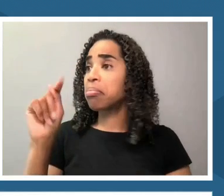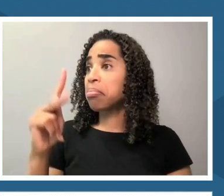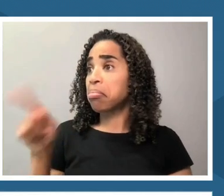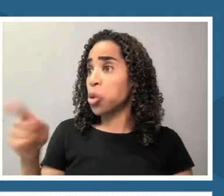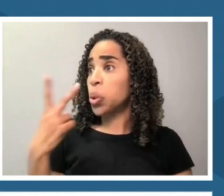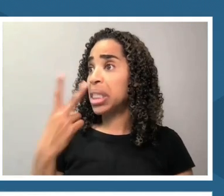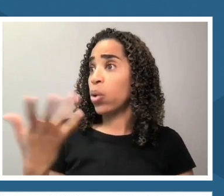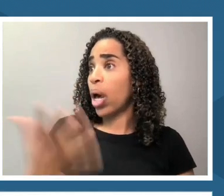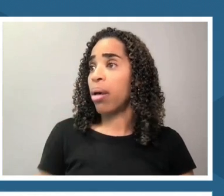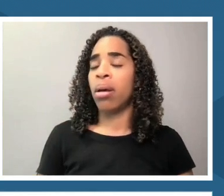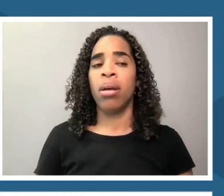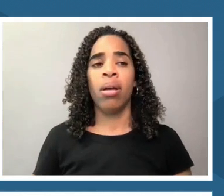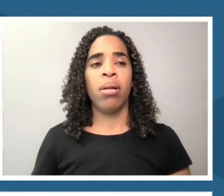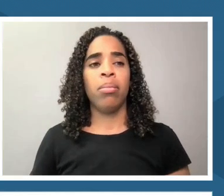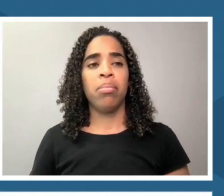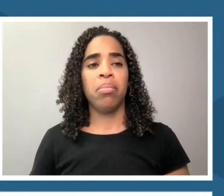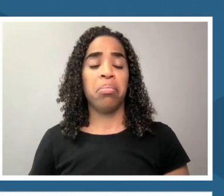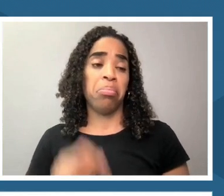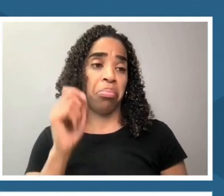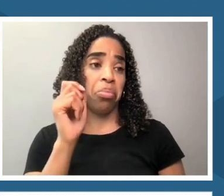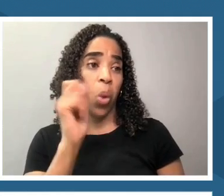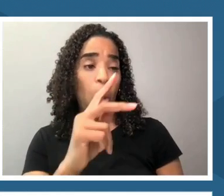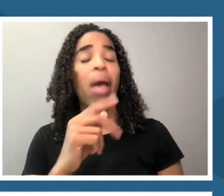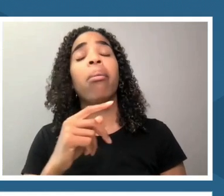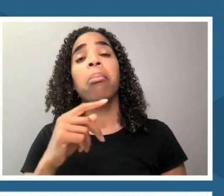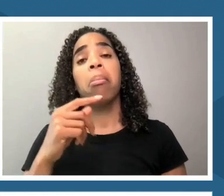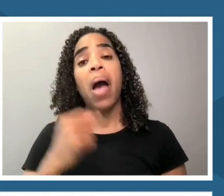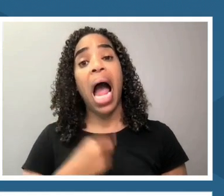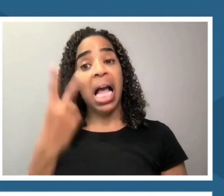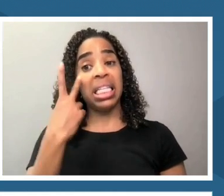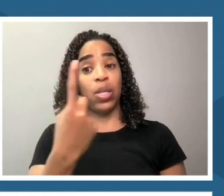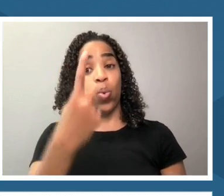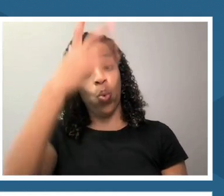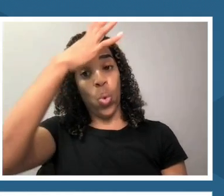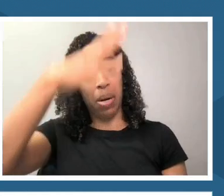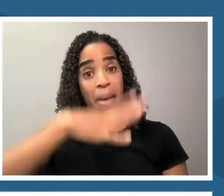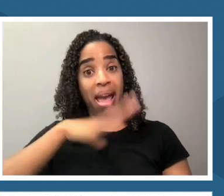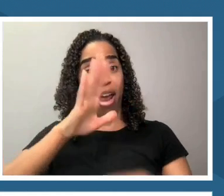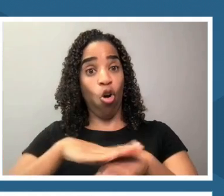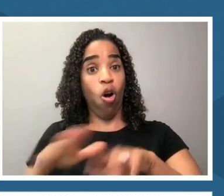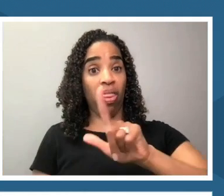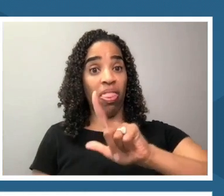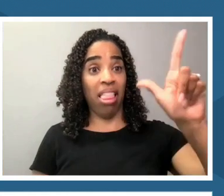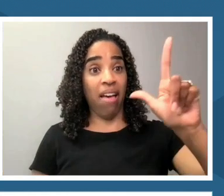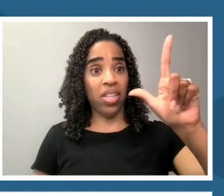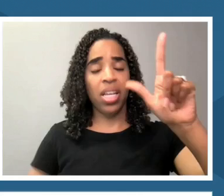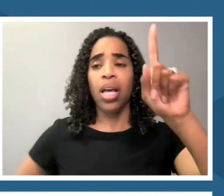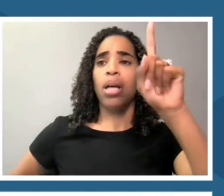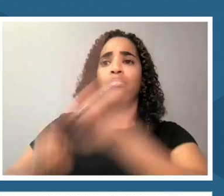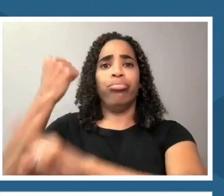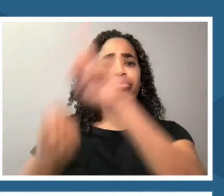um all right so i see a man on the left